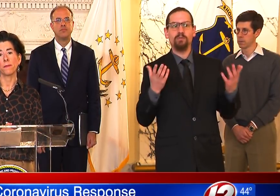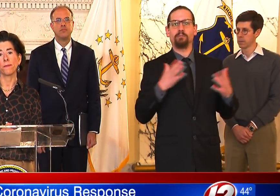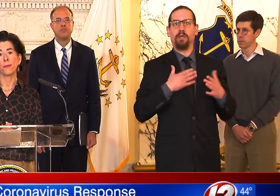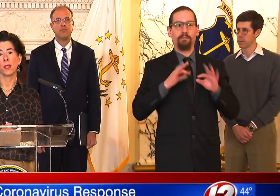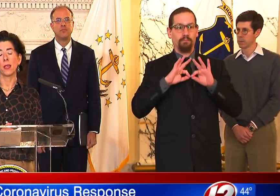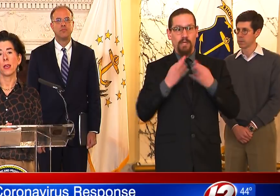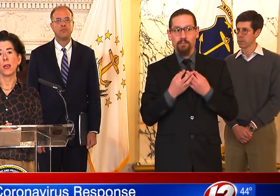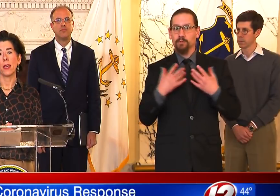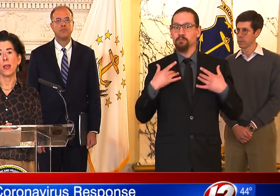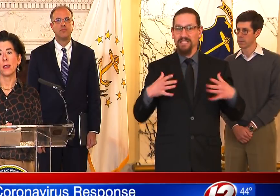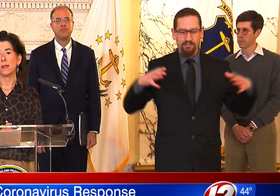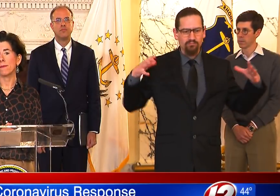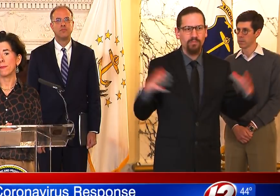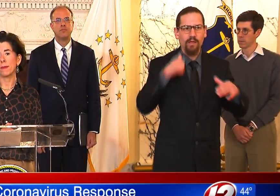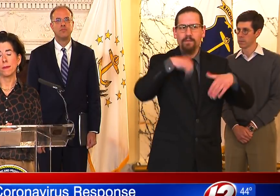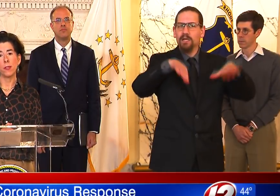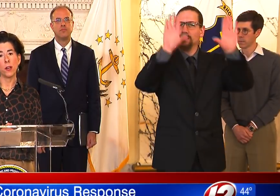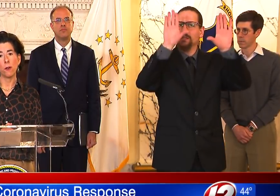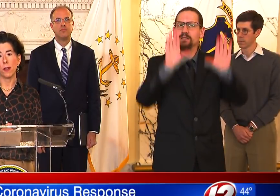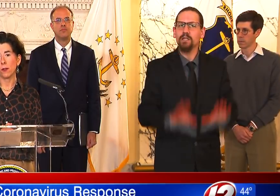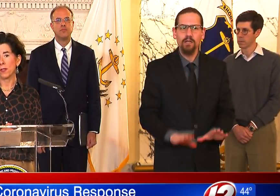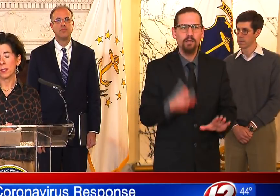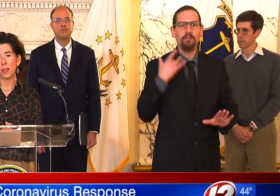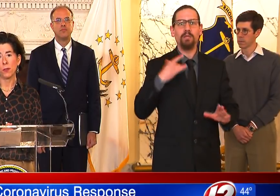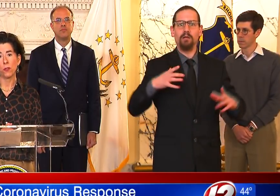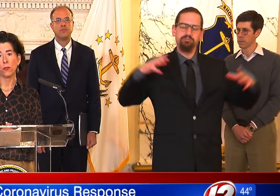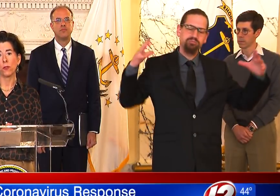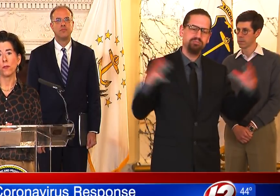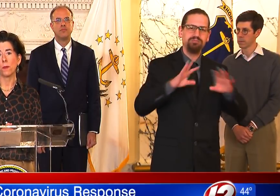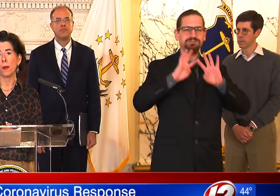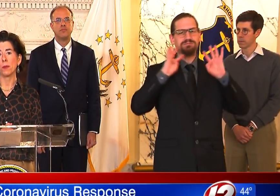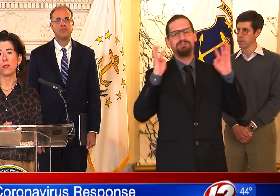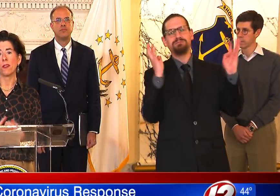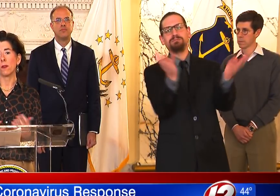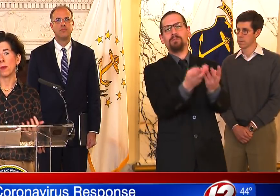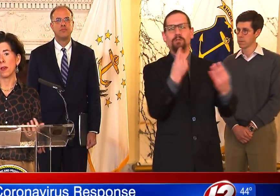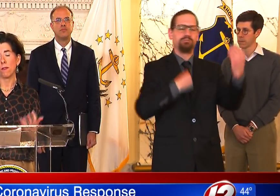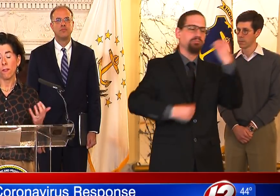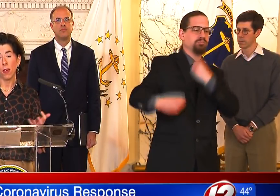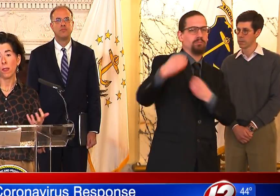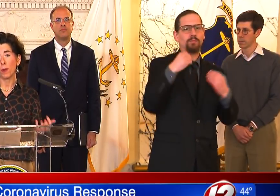WE ARE DOWN THAT WE CAN'T GET TOGETHER WITH OUR COMMUNITY. WE ALSO GATHER TOGETHER FOR FAMILY DINNER.